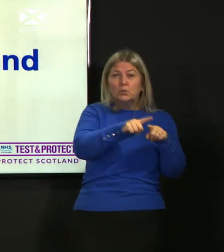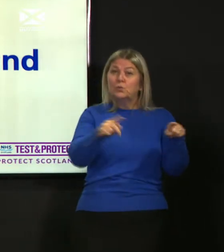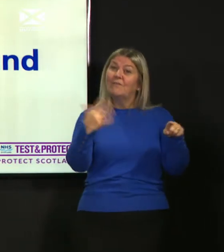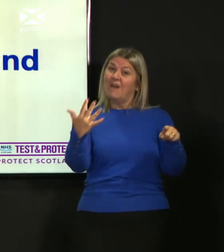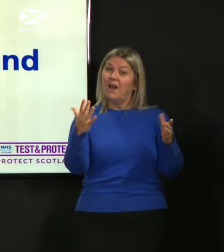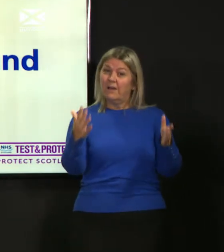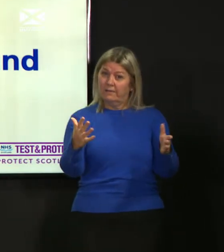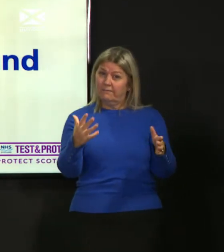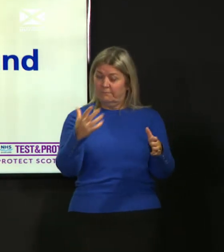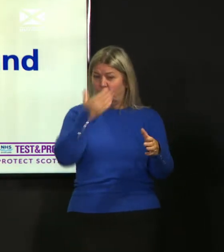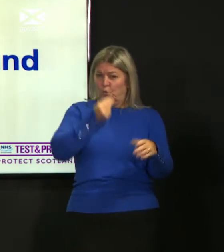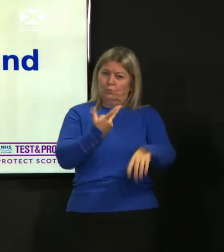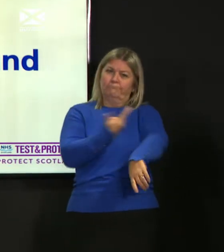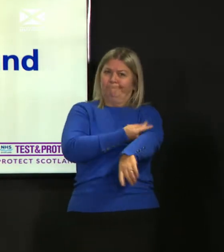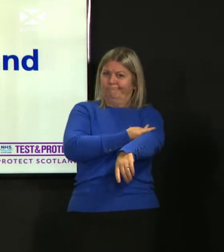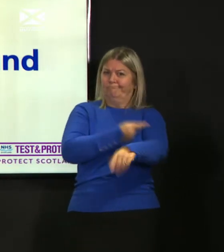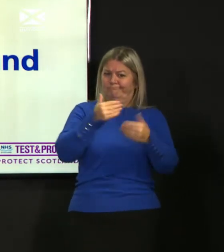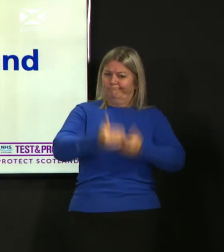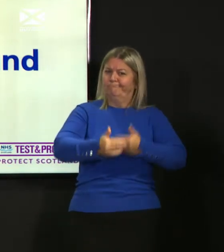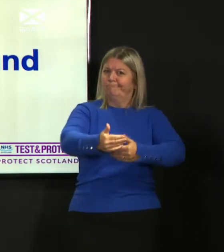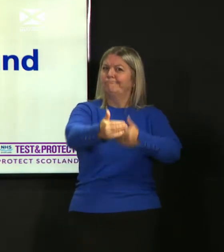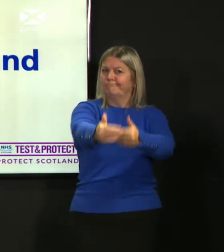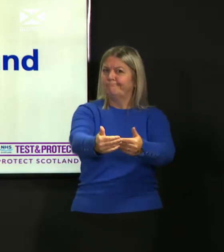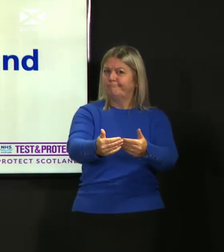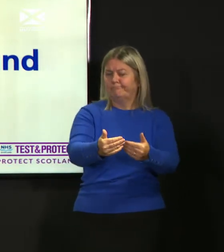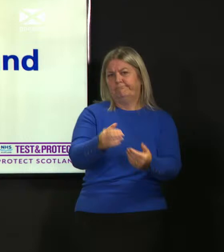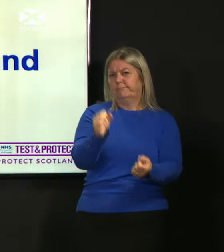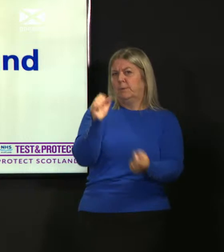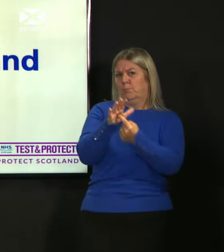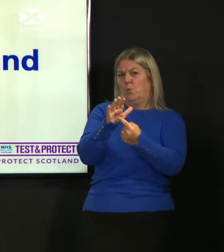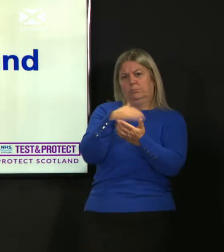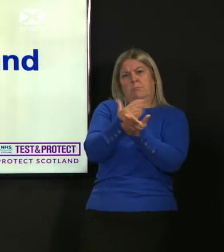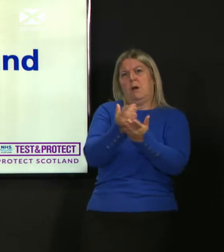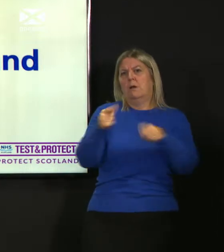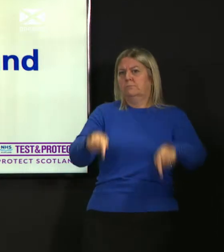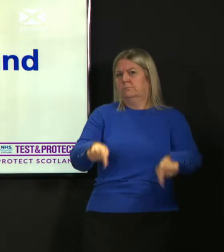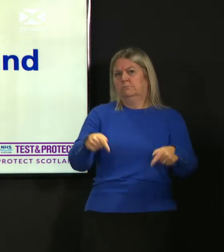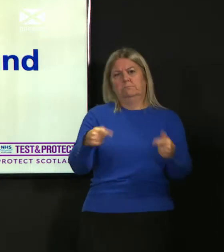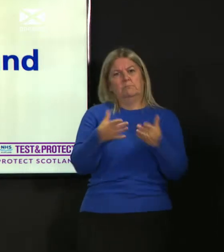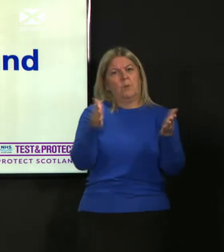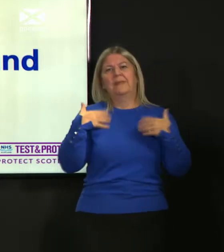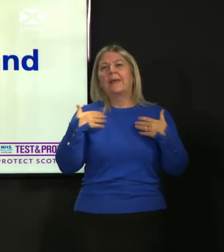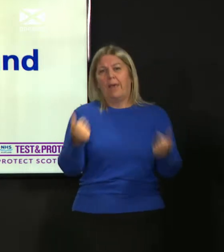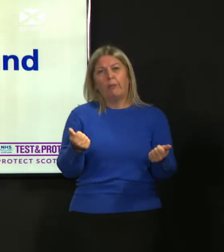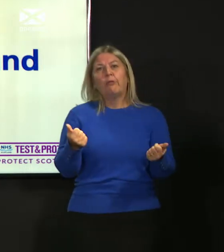The seasonal flu programme is a critical part of our public health effort. So that is why in